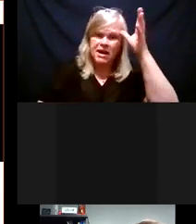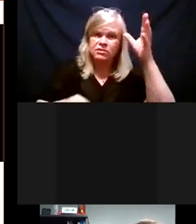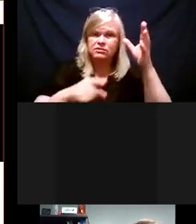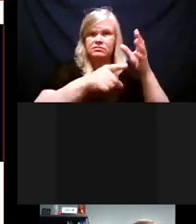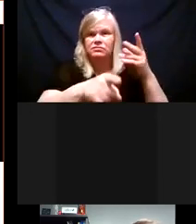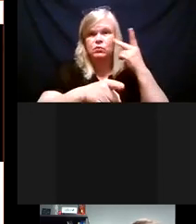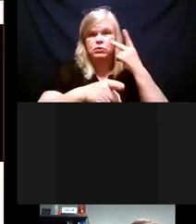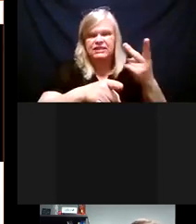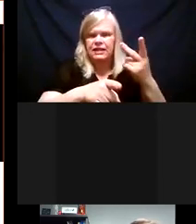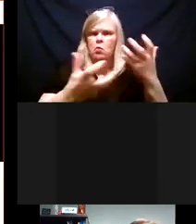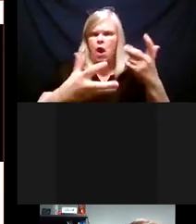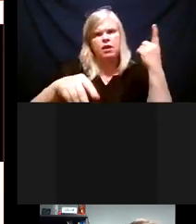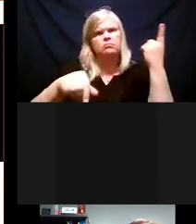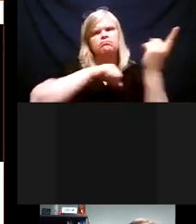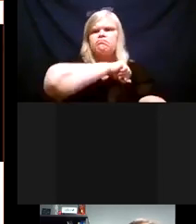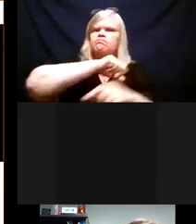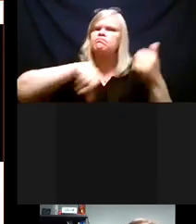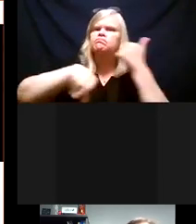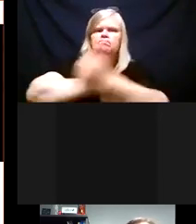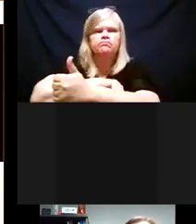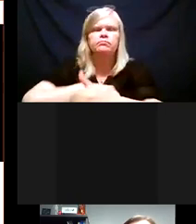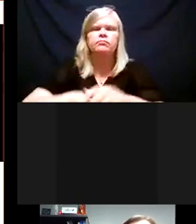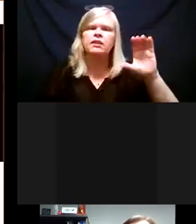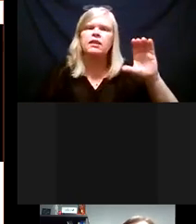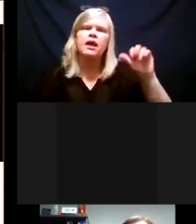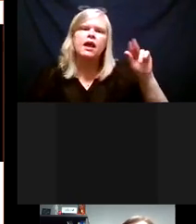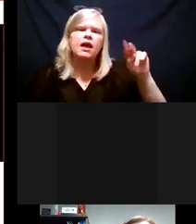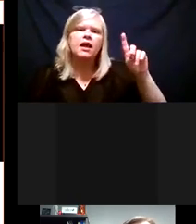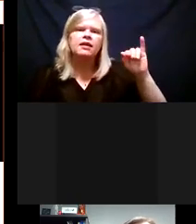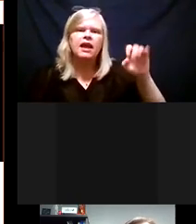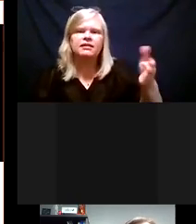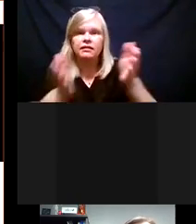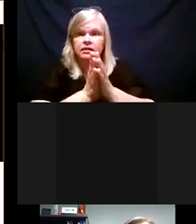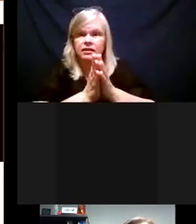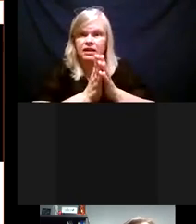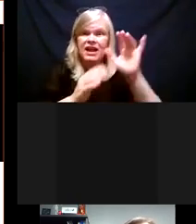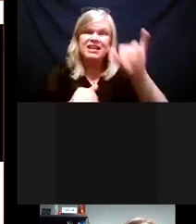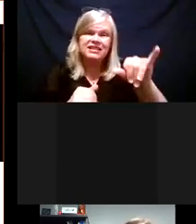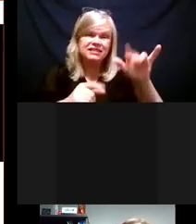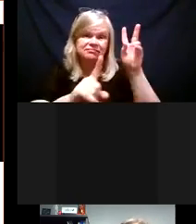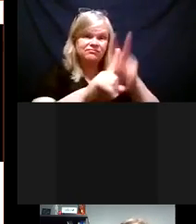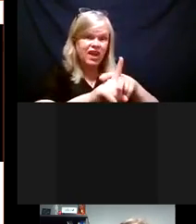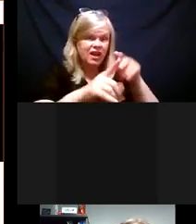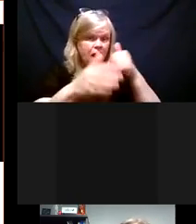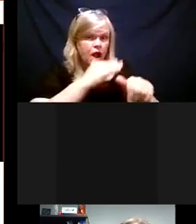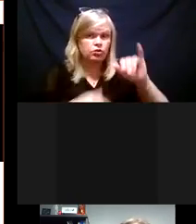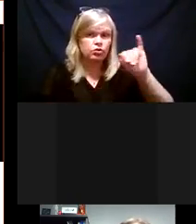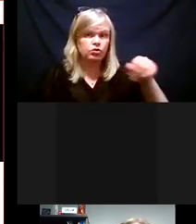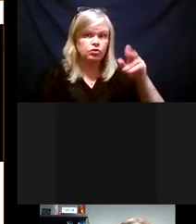KEN ASKED IN THE CHAT IF THIS WOULD BE FILED IN JUVENILE COURT? I BELIEVE THE ANSWER.